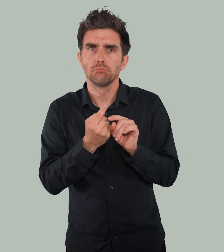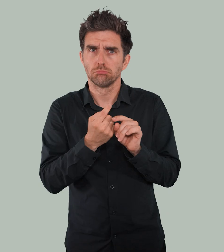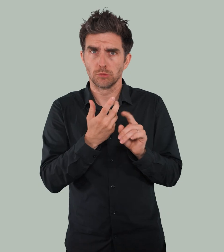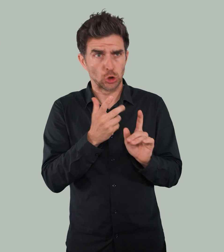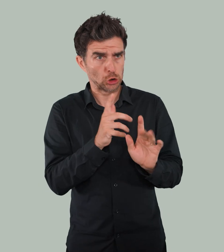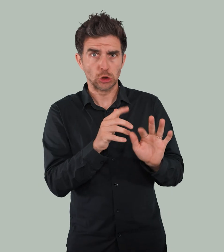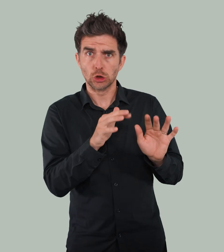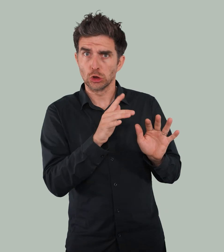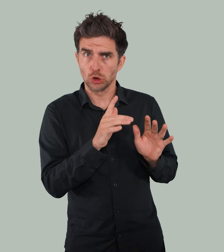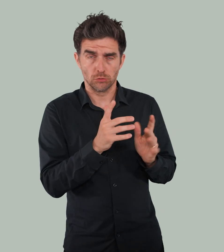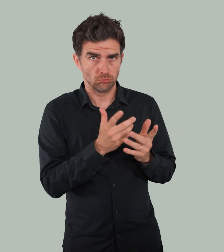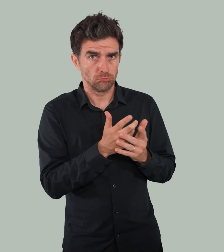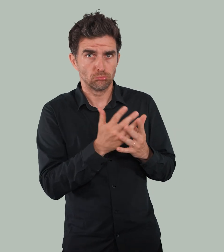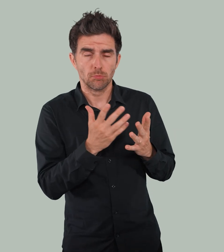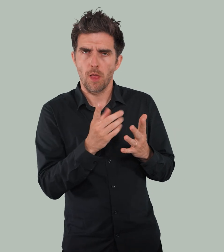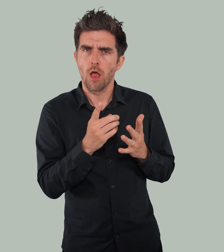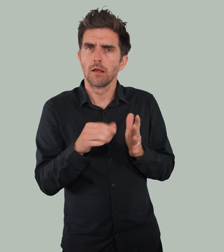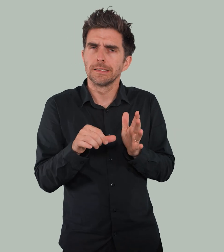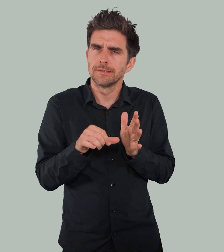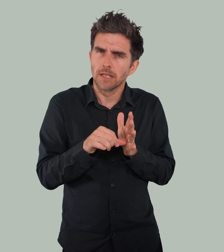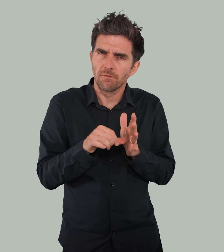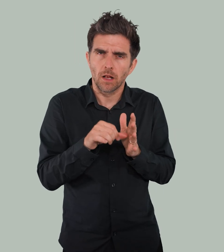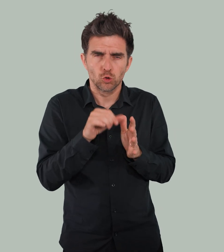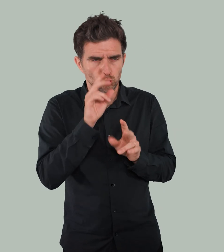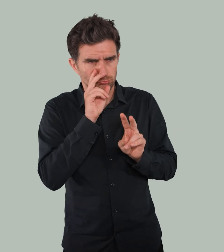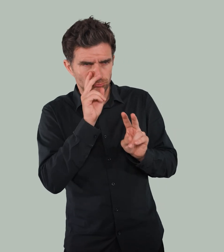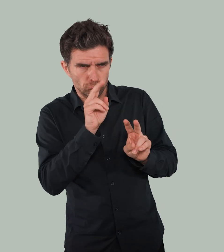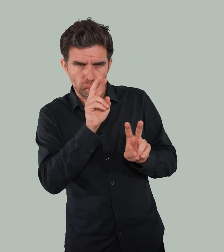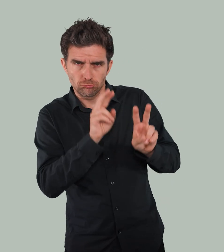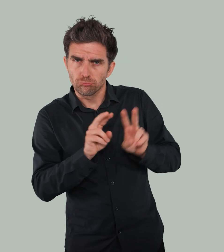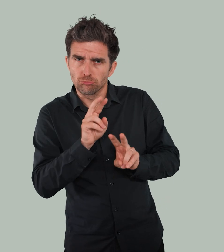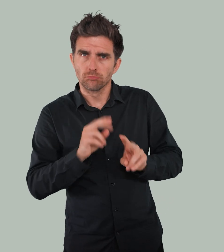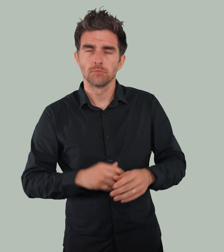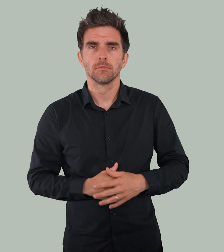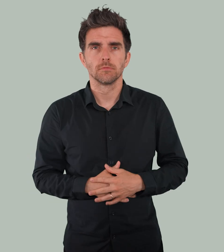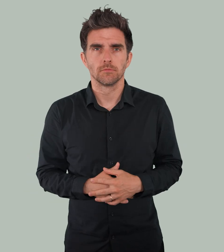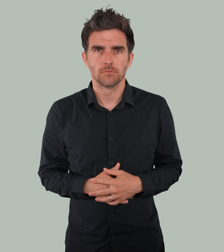indicating a substantial presence of conditions that are more difficult to observe.